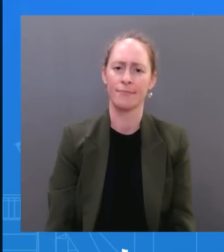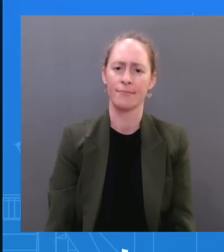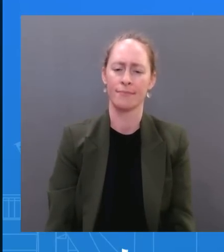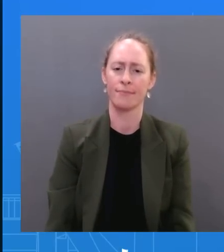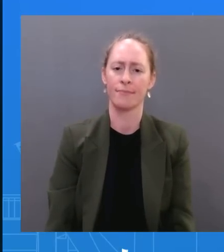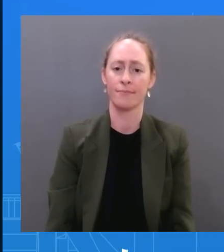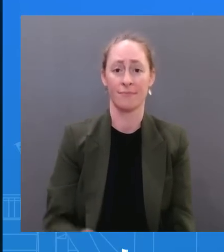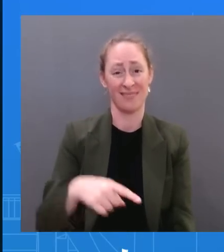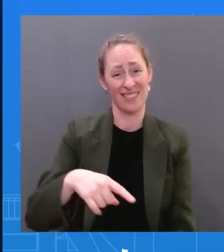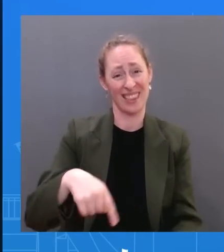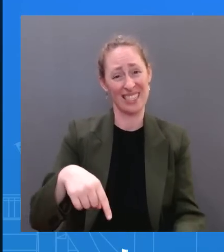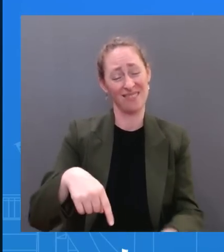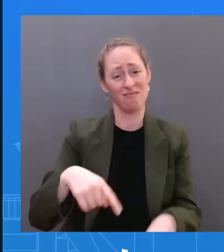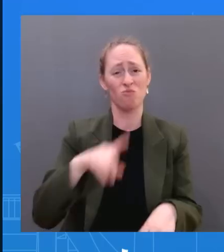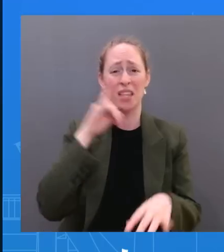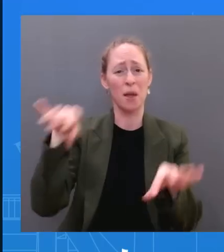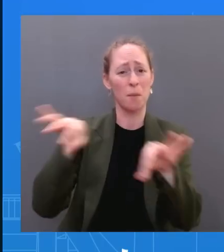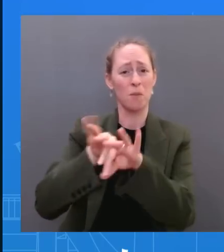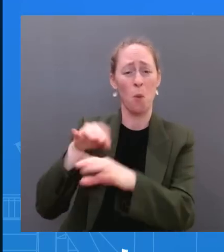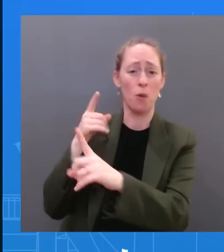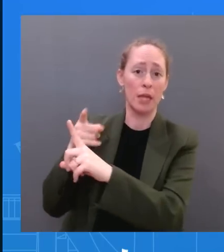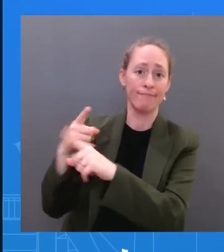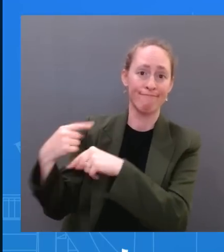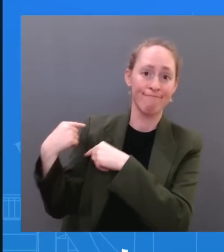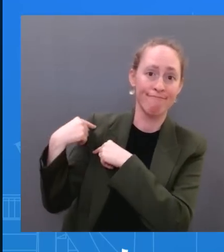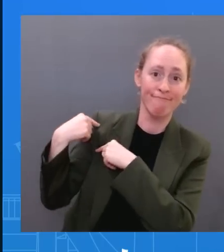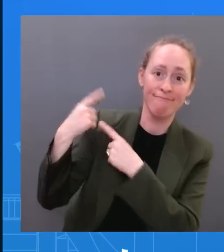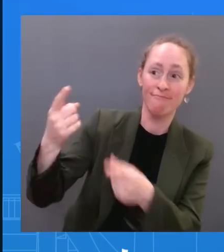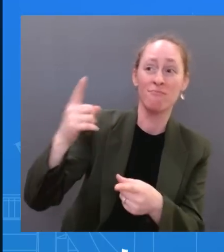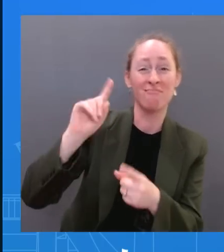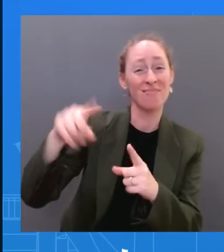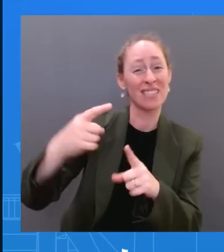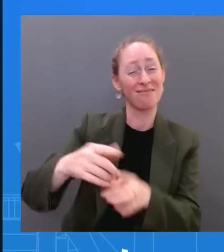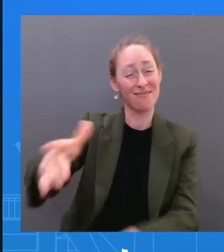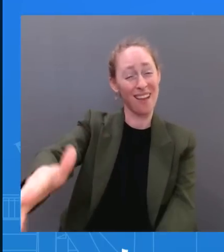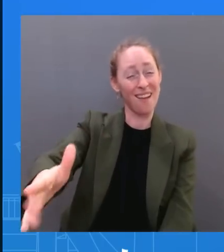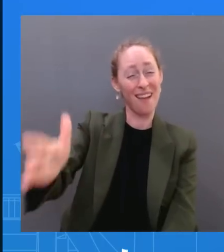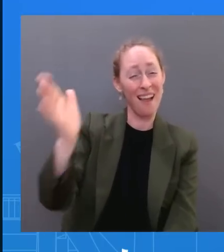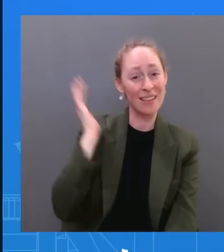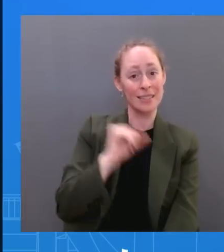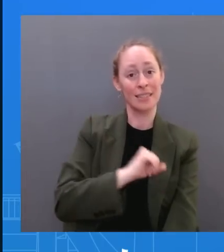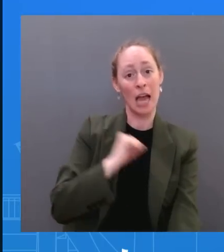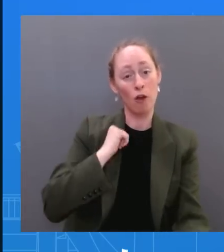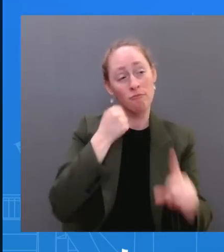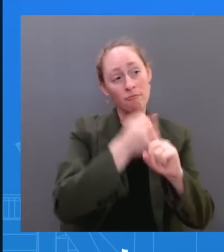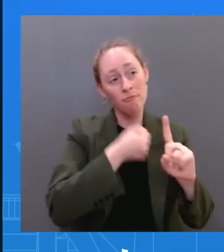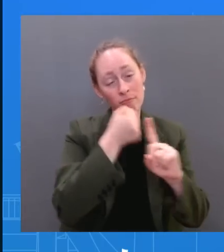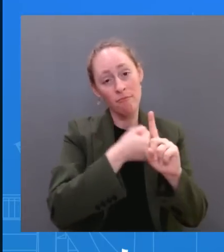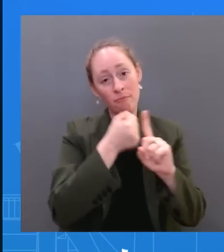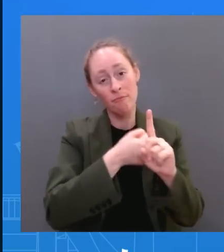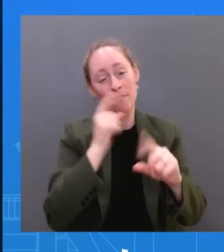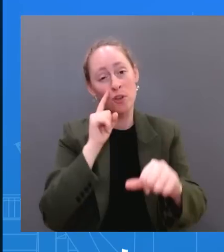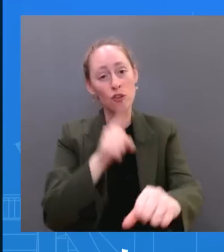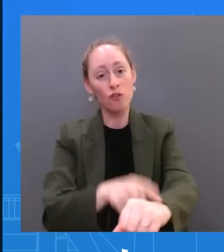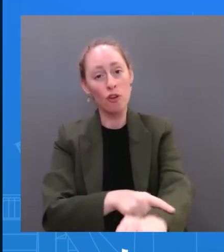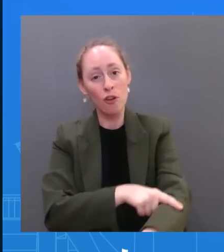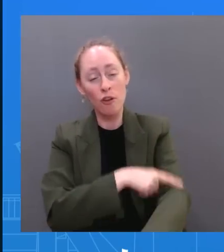The President has had the opportunity, as I just mentioned, to speak with Mr. Oliver in the past, and he knows and understands that he is frustrated